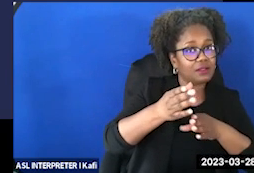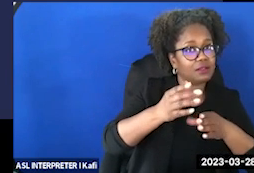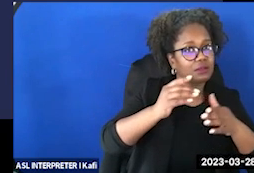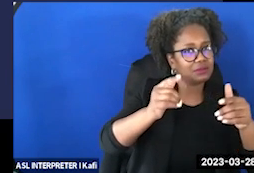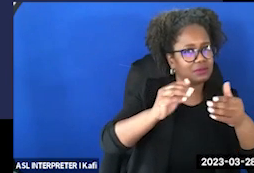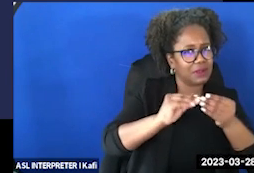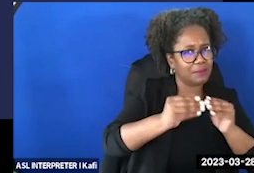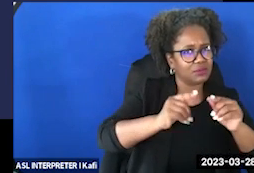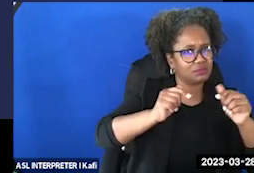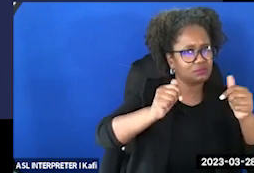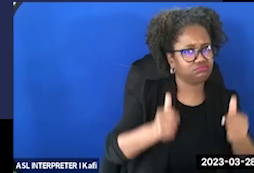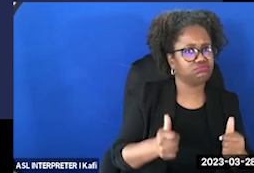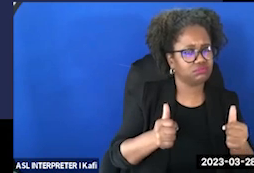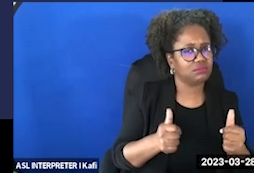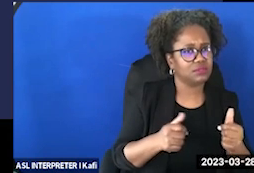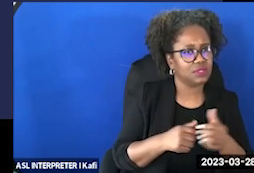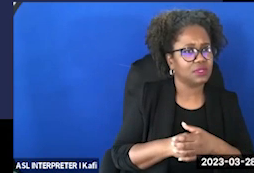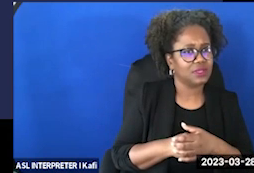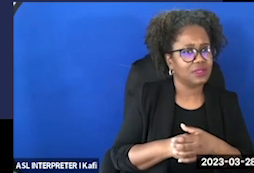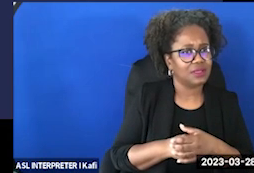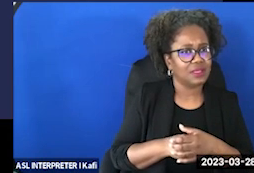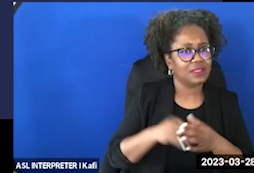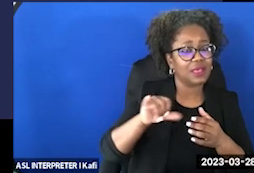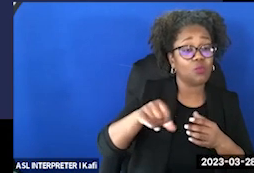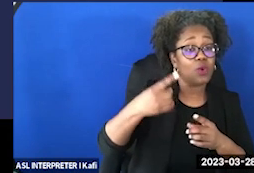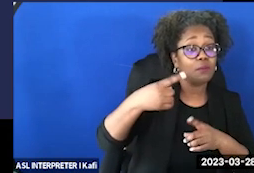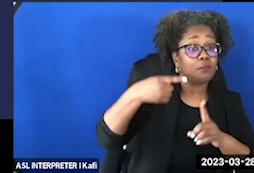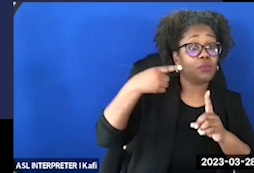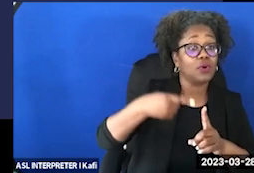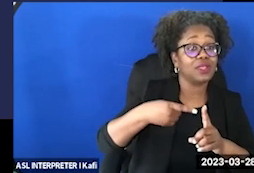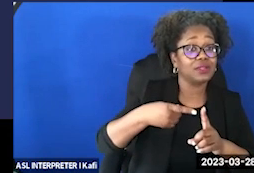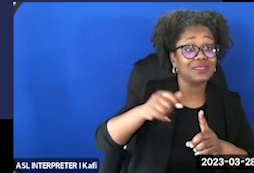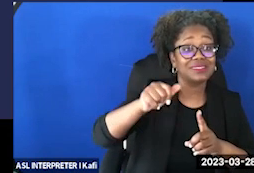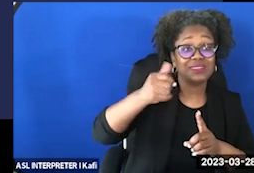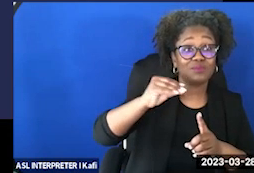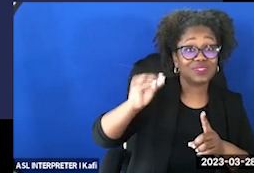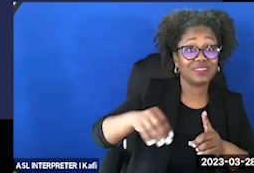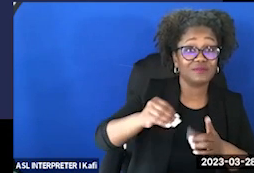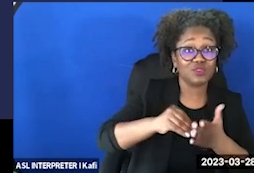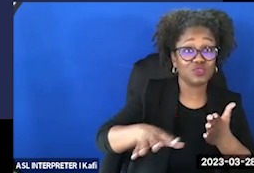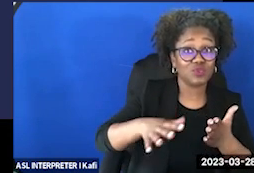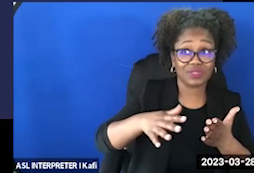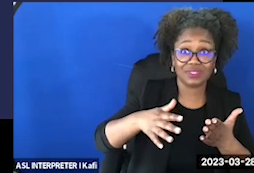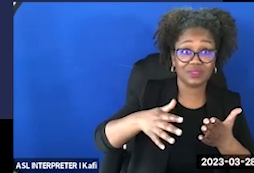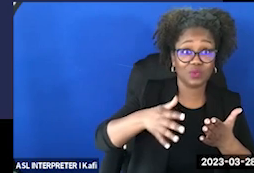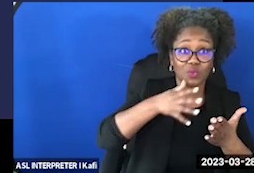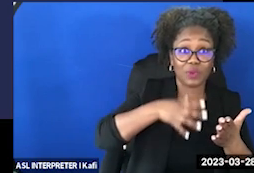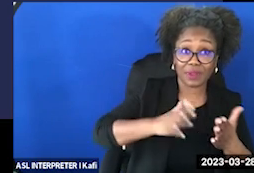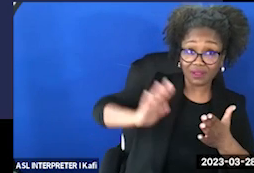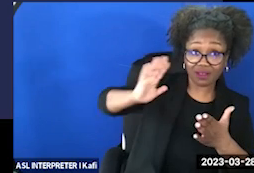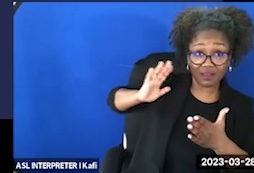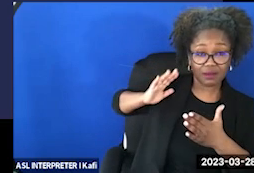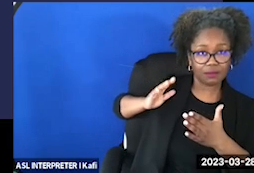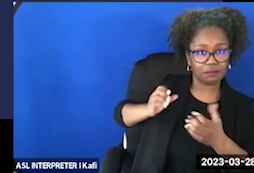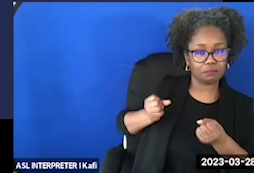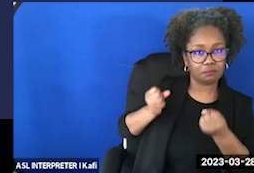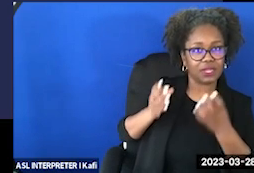Debbie Stine, Science & Technology Policy Academy: of the students were women. and but some institutions, if they really focus on it.